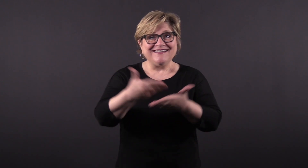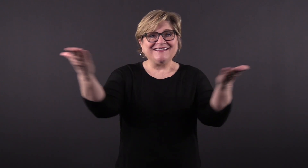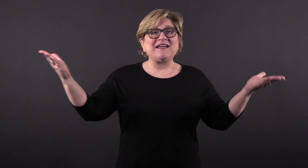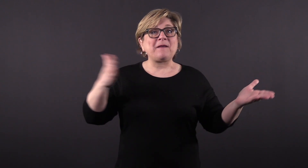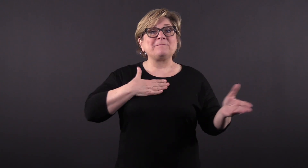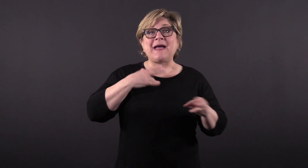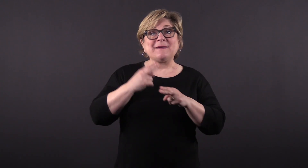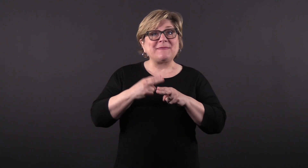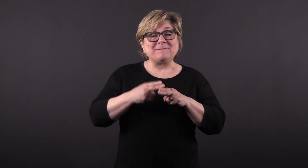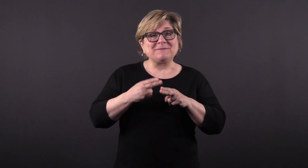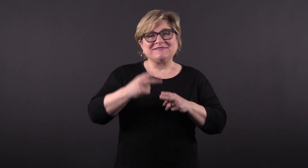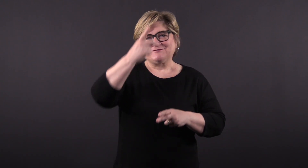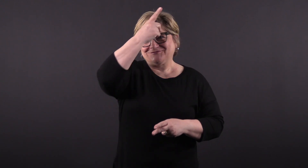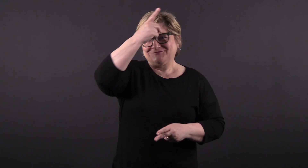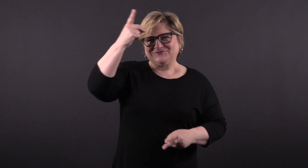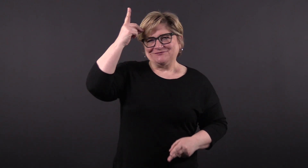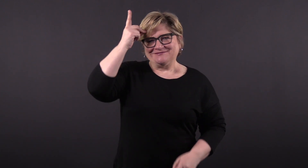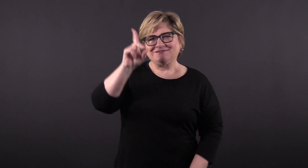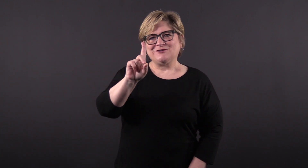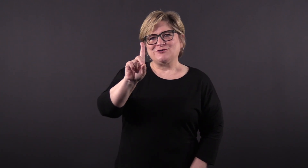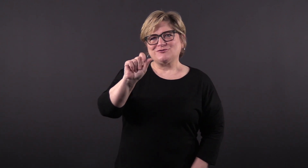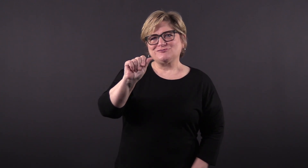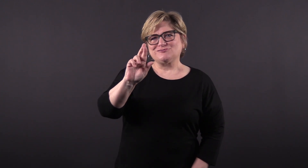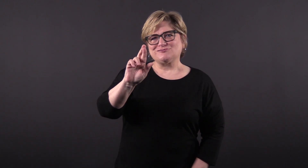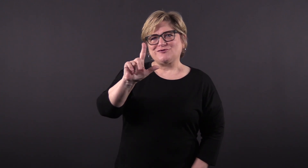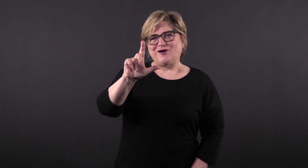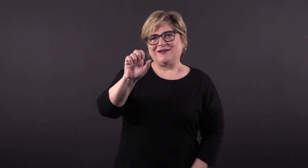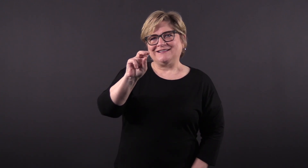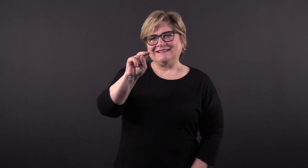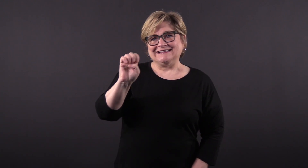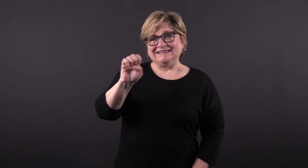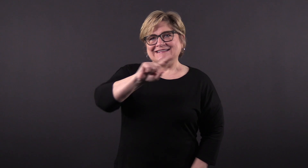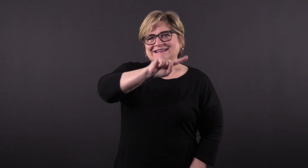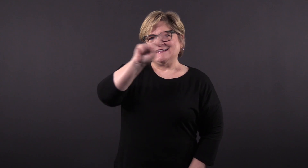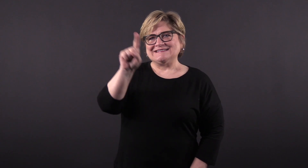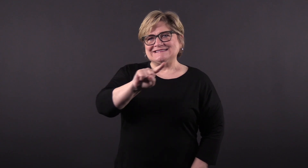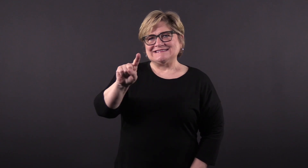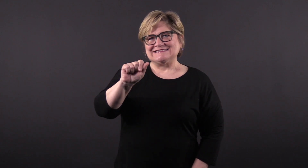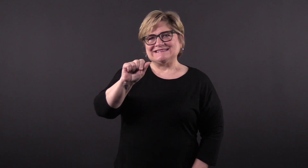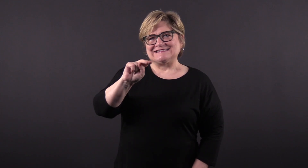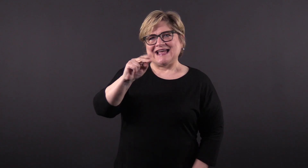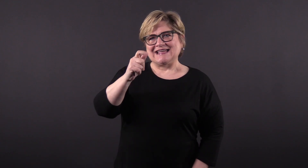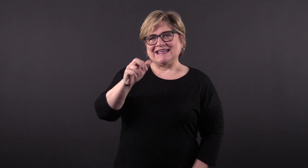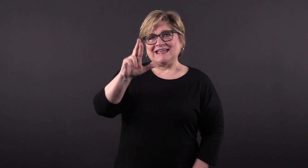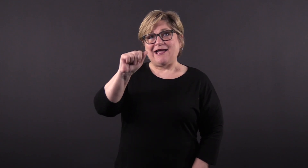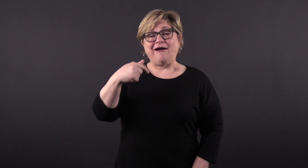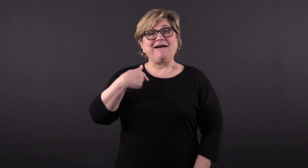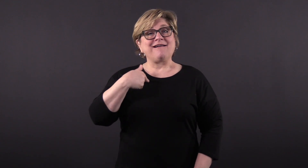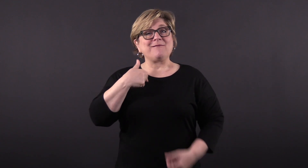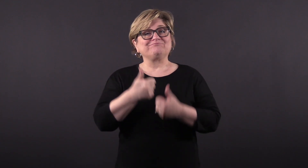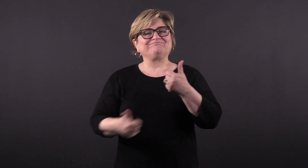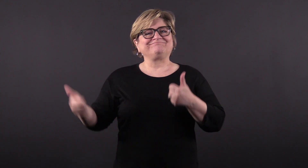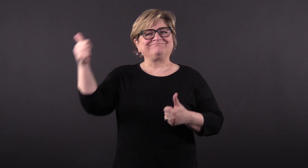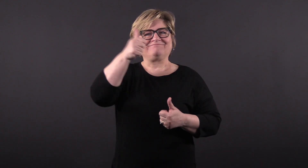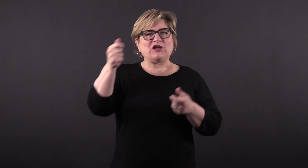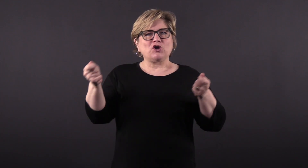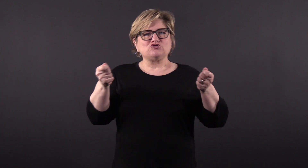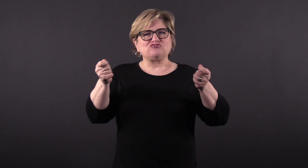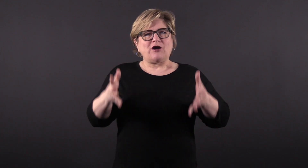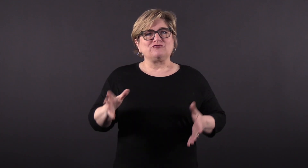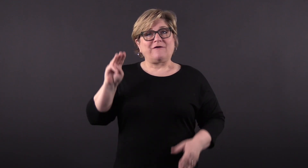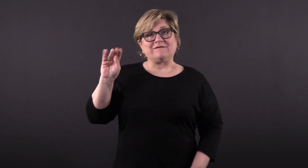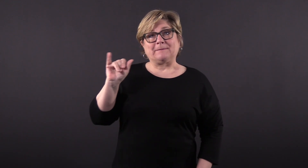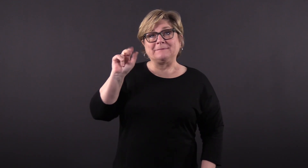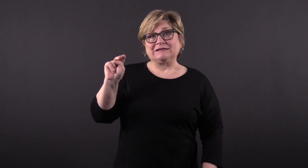Hello everyone! My name is Darlene Zangara and I’m the executive director